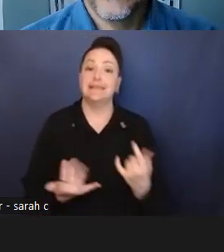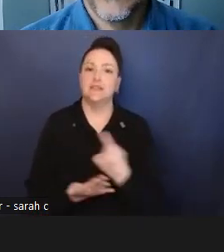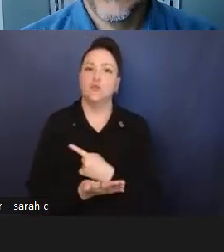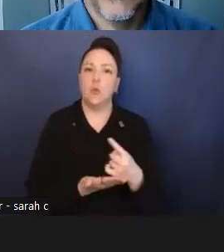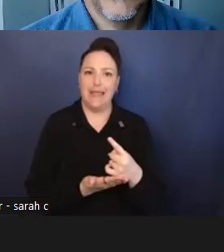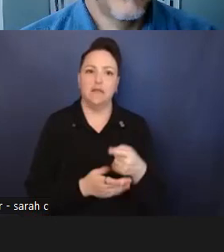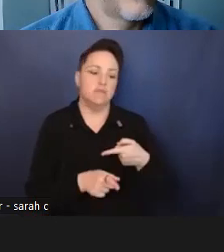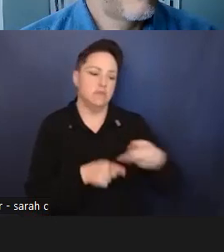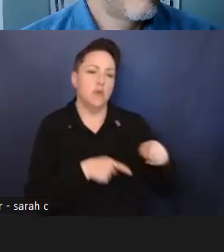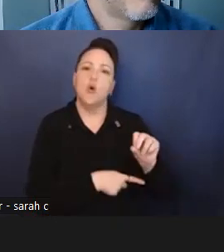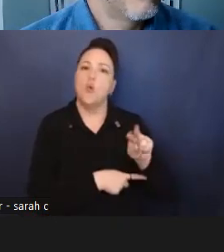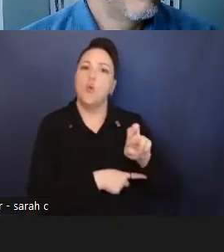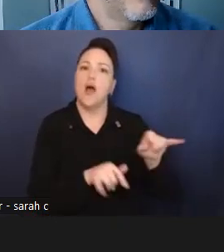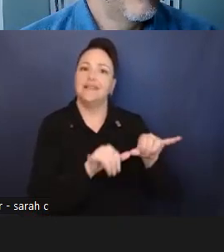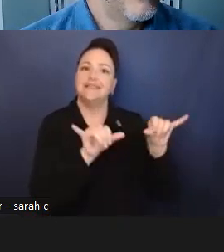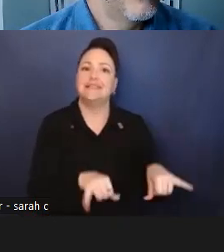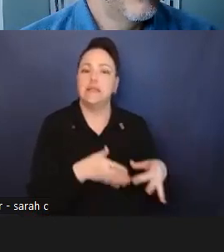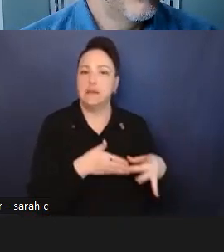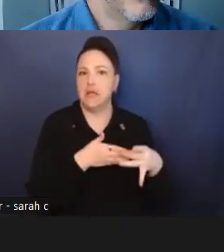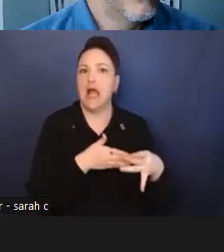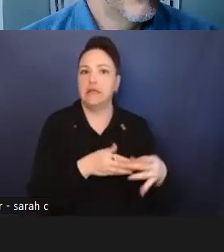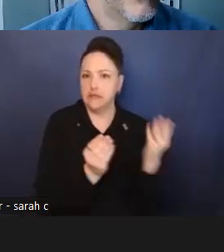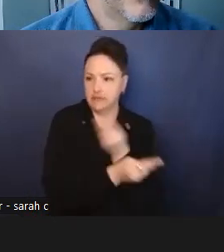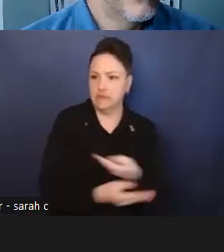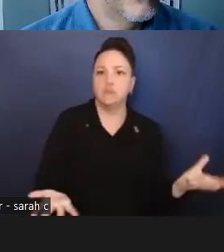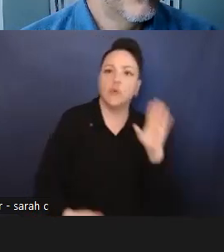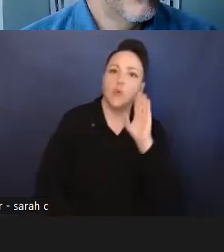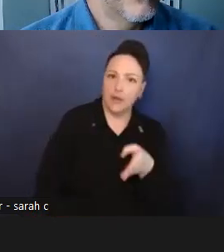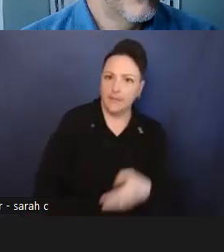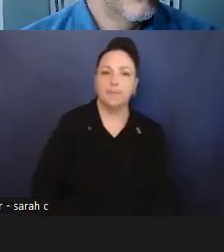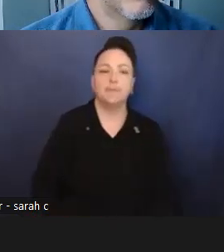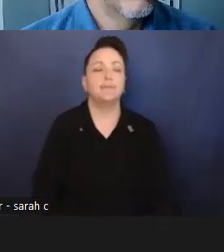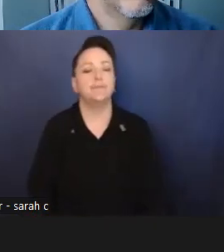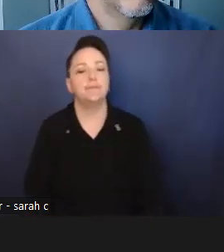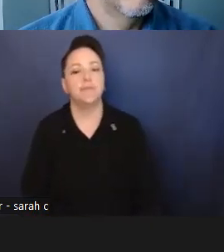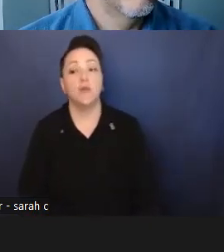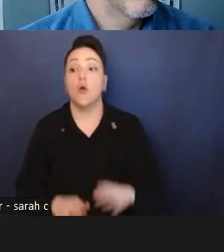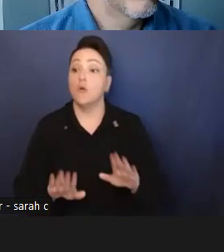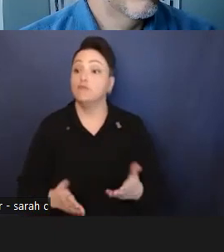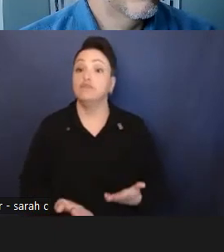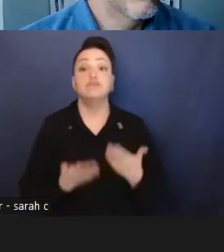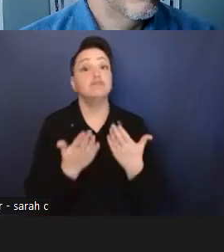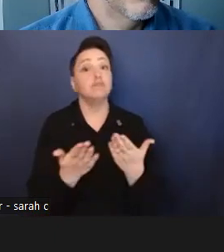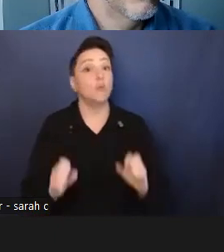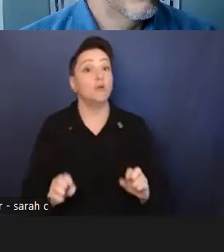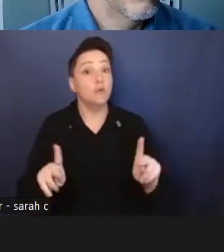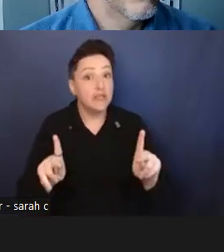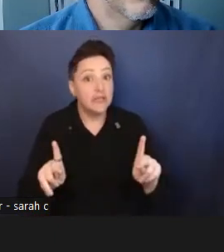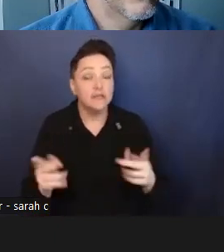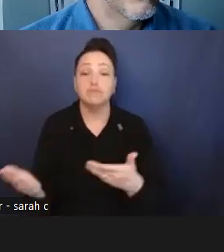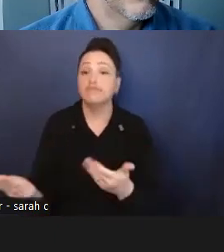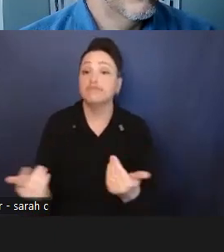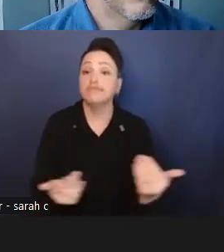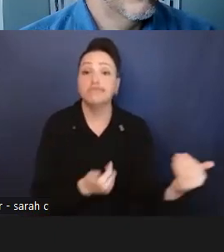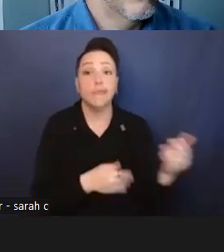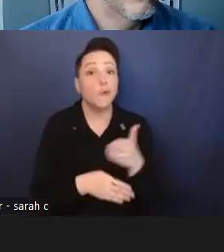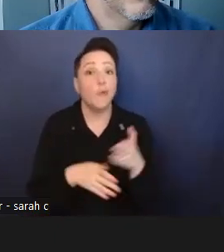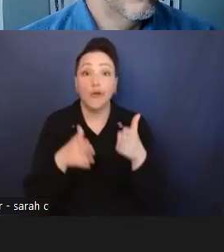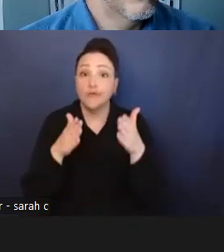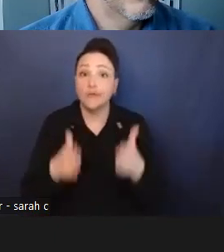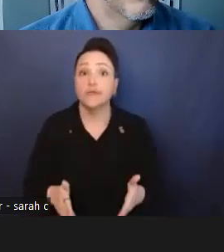to offer up a chance to engage with partners advocates families and how the implementation